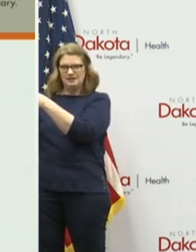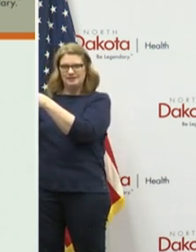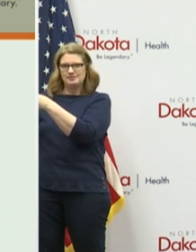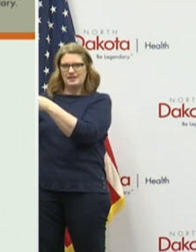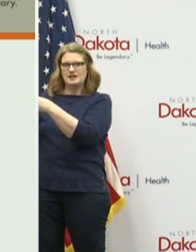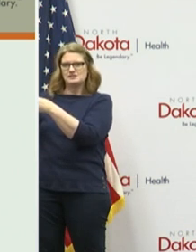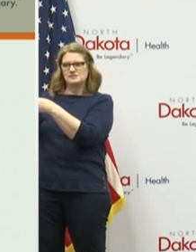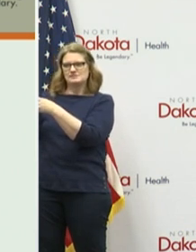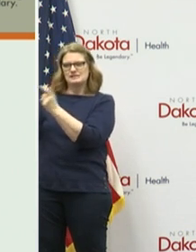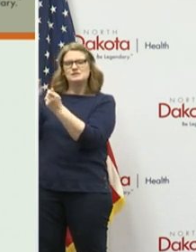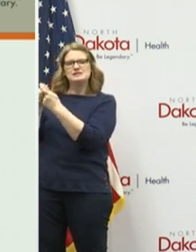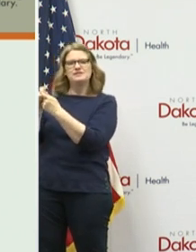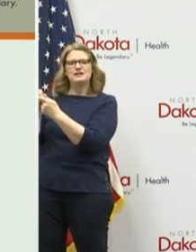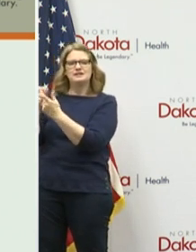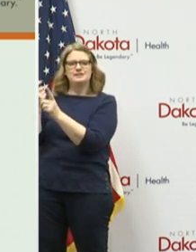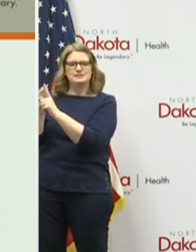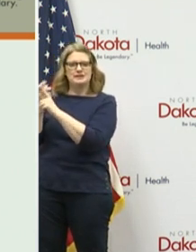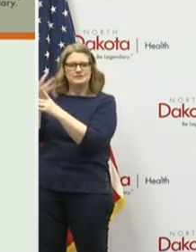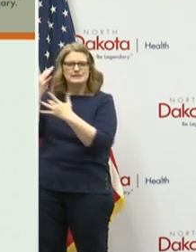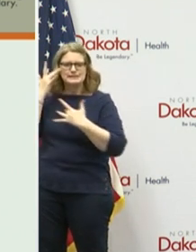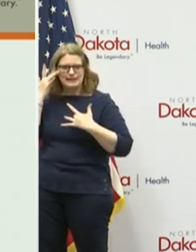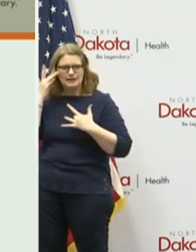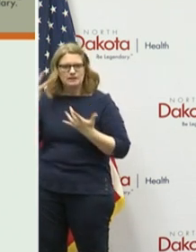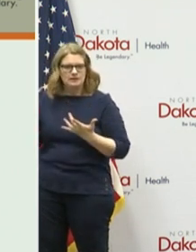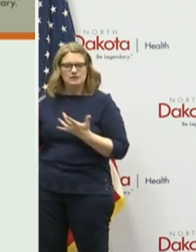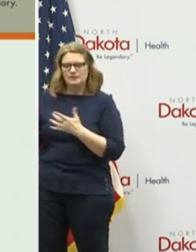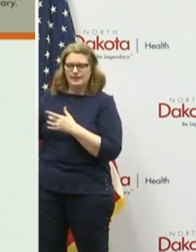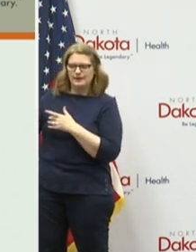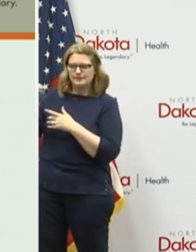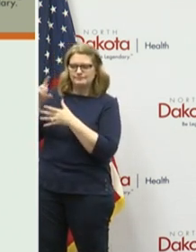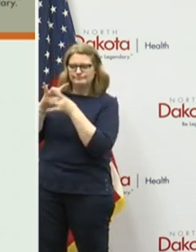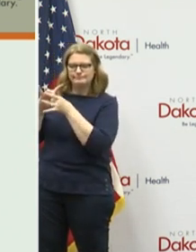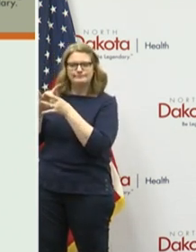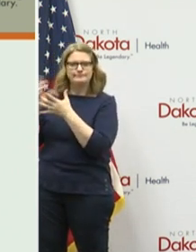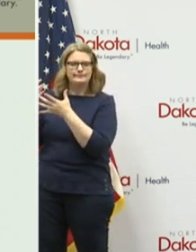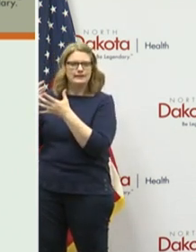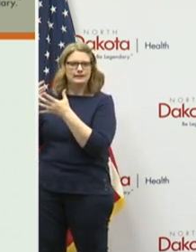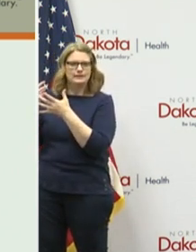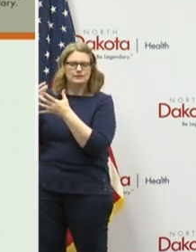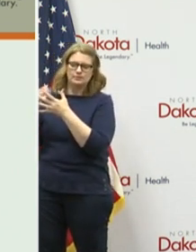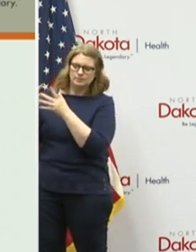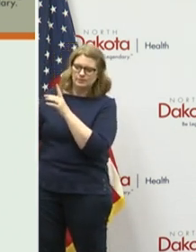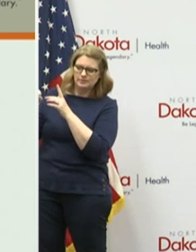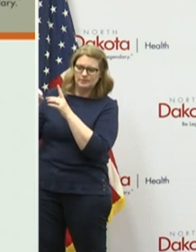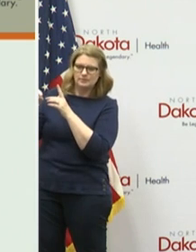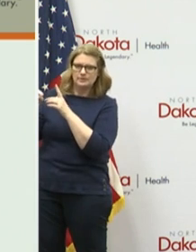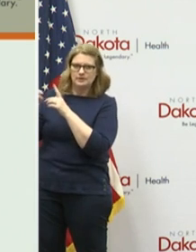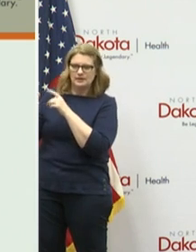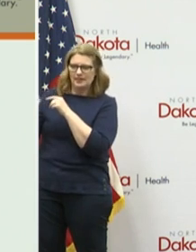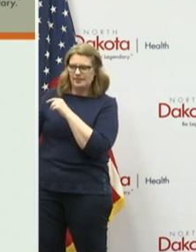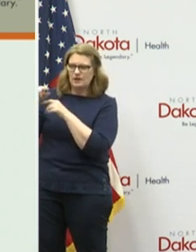QUARTER OF 1% OF THE KASS COUNTY POPULATION HAS AN ACTIVE CASE AND BECAUSE OF OUR CONTACT TRACING, WE KNOW WHERE THE FOLKS